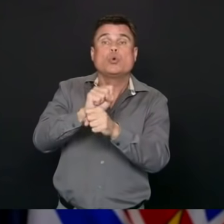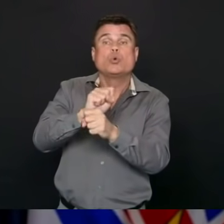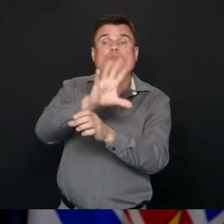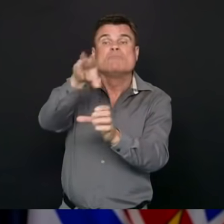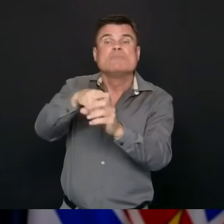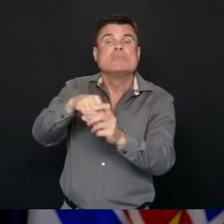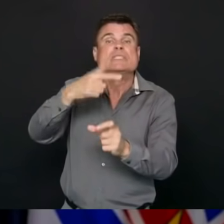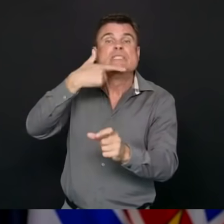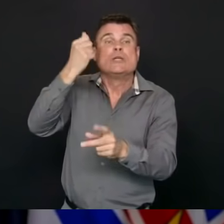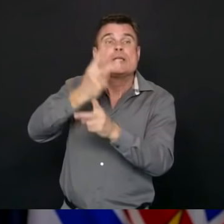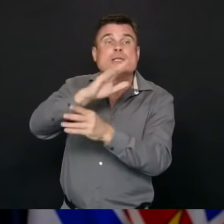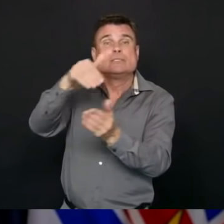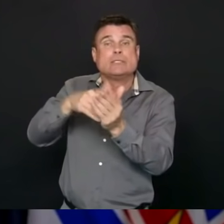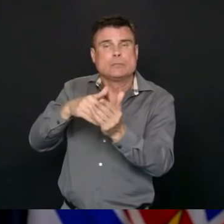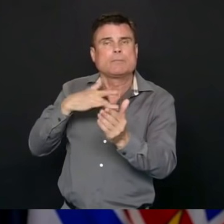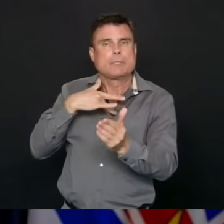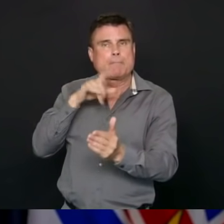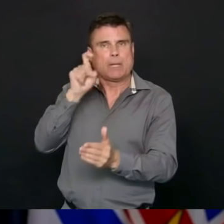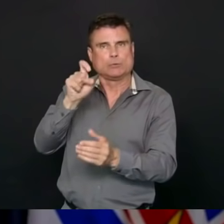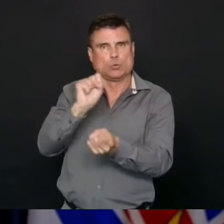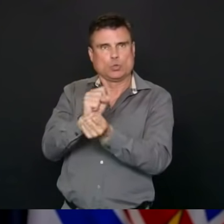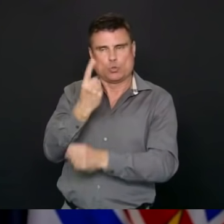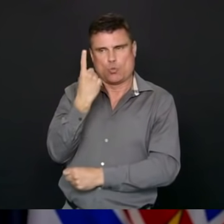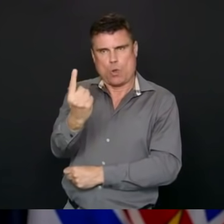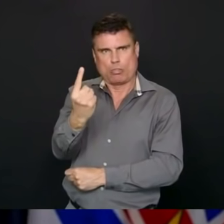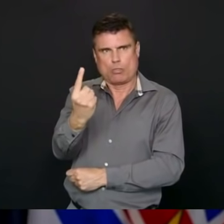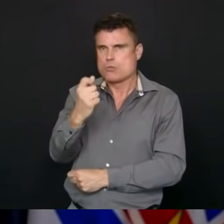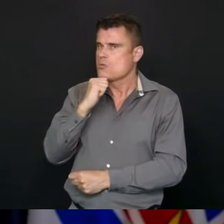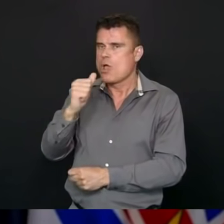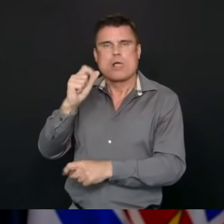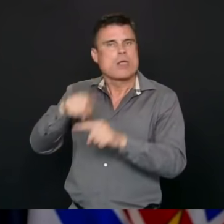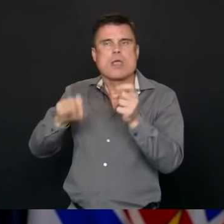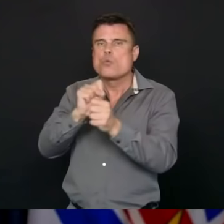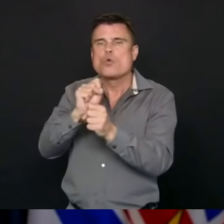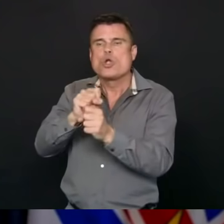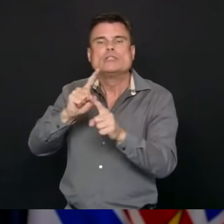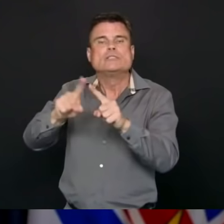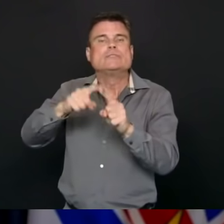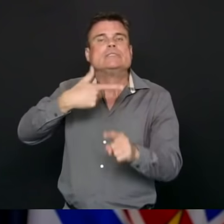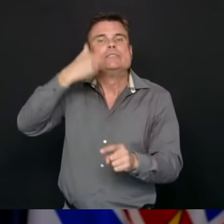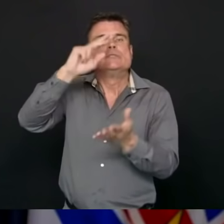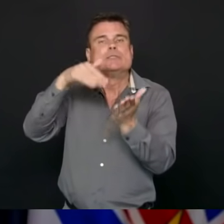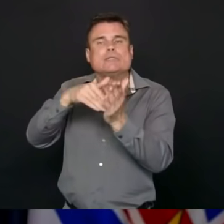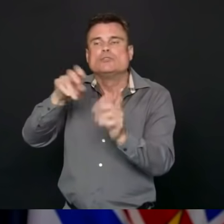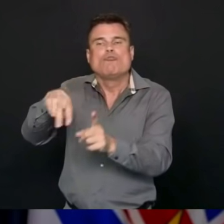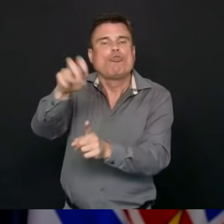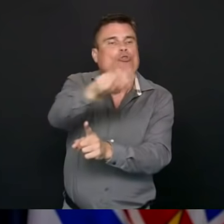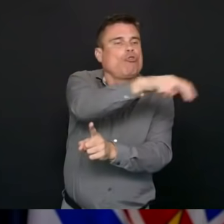I want to acknowledge the BCN you, the BC care providers, the health employers Association and many more